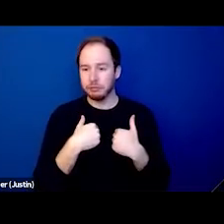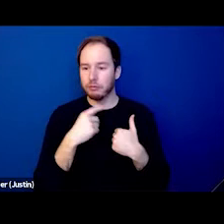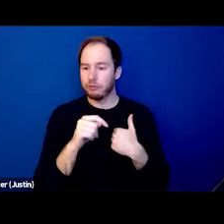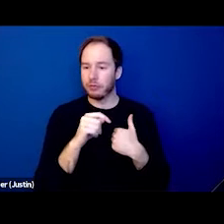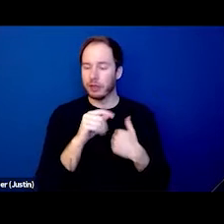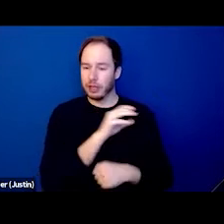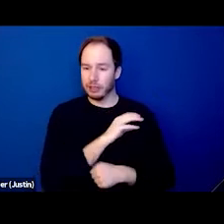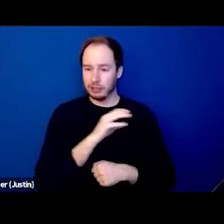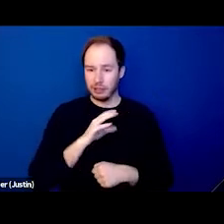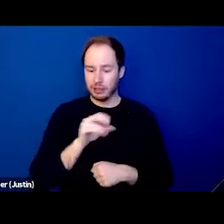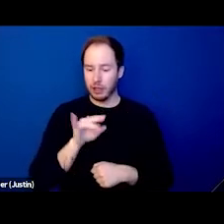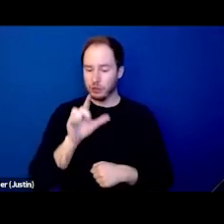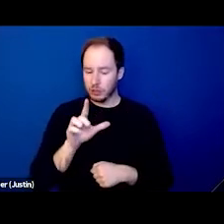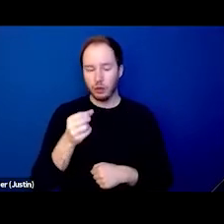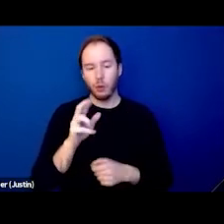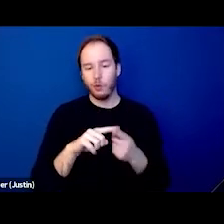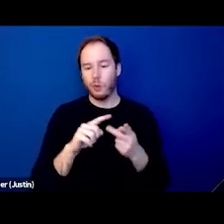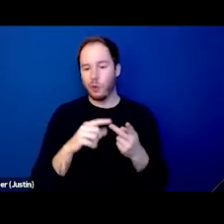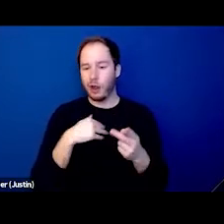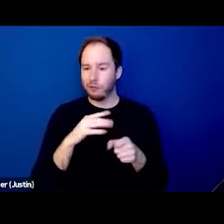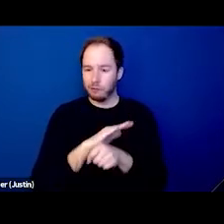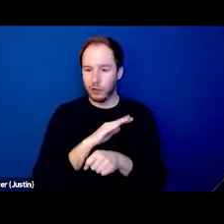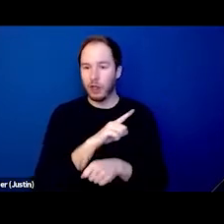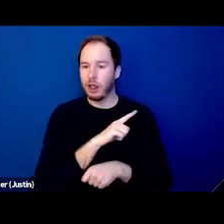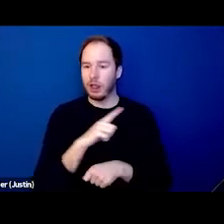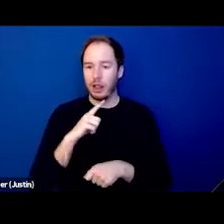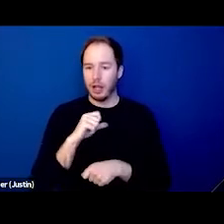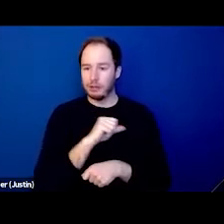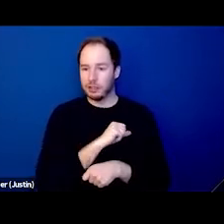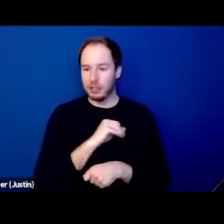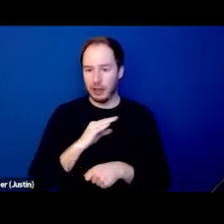or they'll have a full legislative staff that you work with.